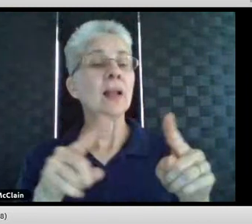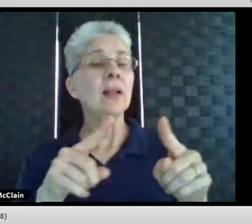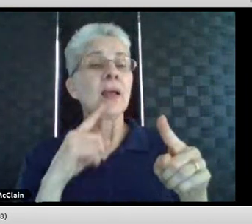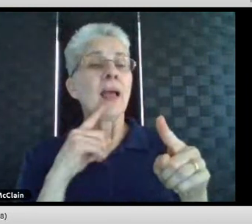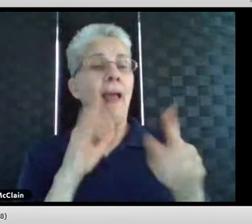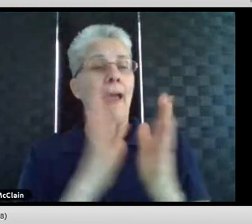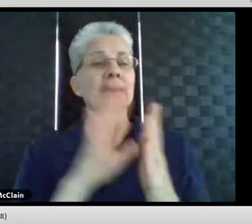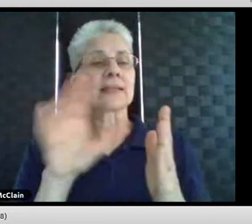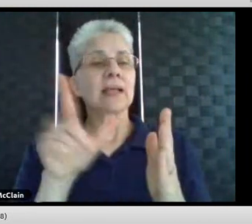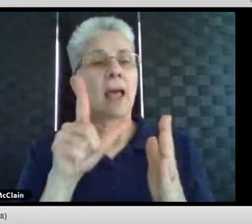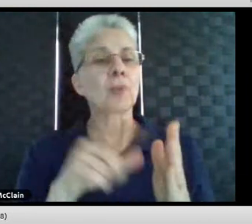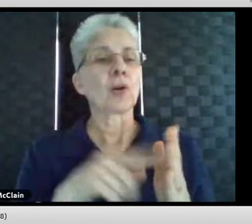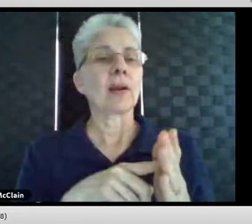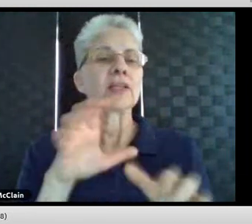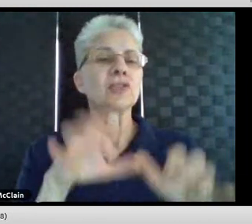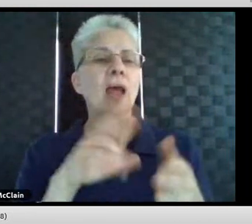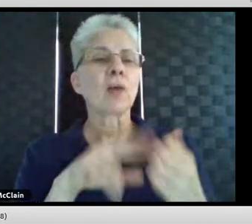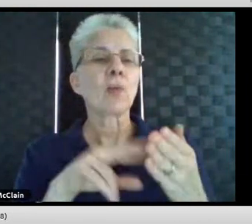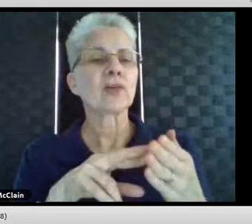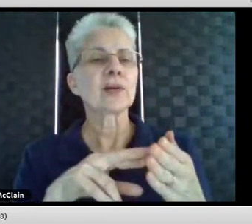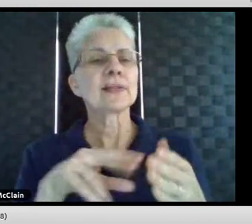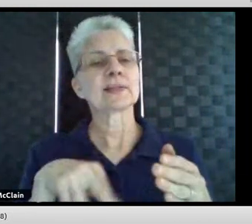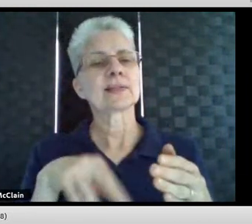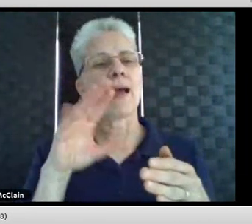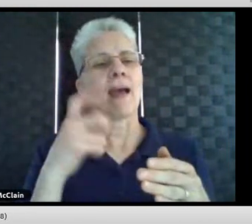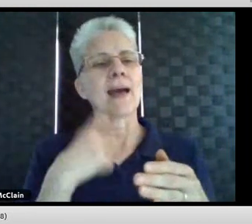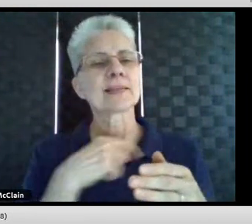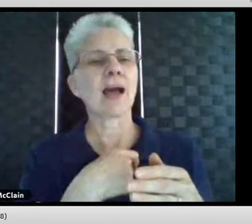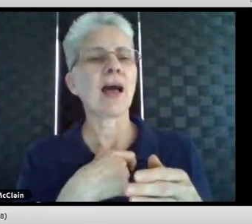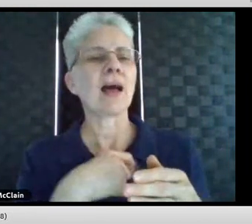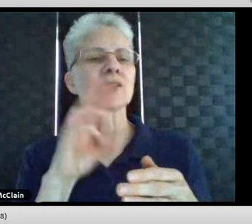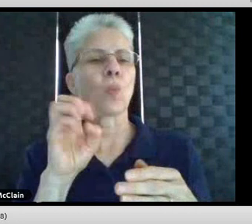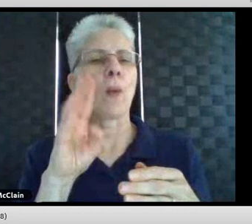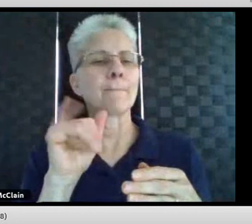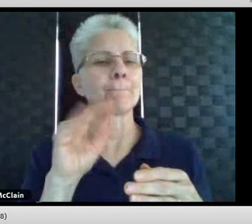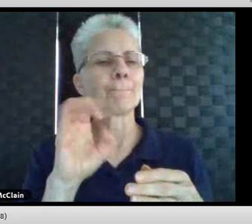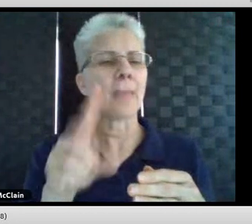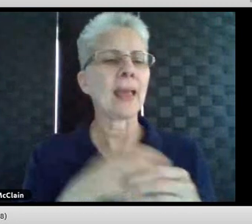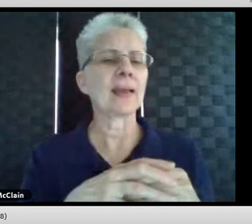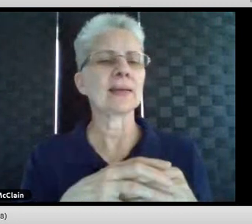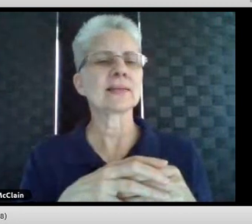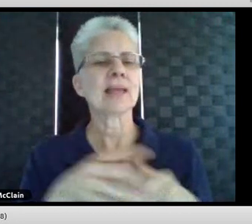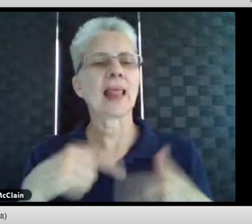Chat Reference, Ask Us, Web-Based Reference, Live Online Reference.